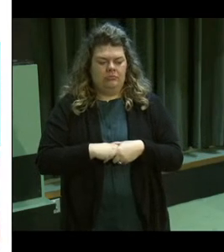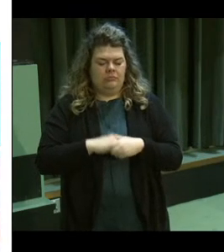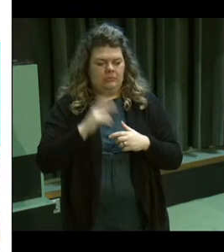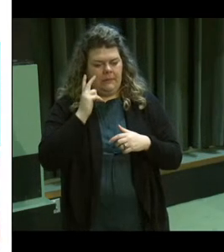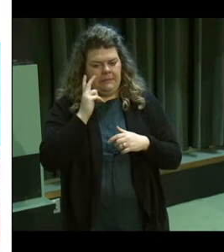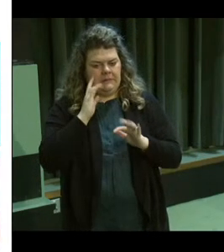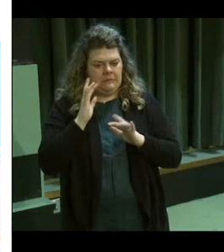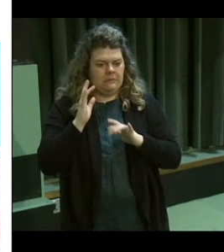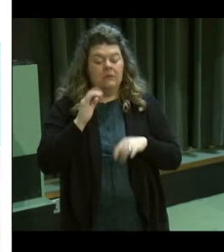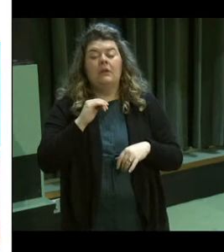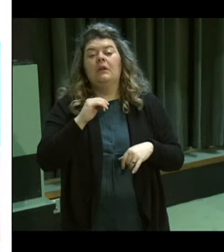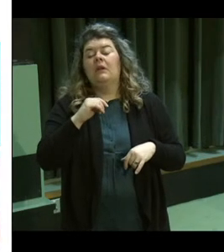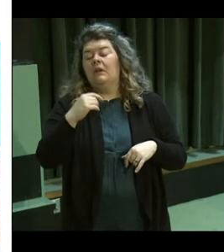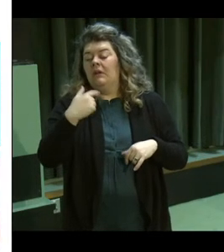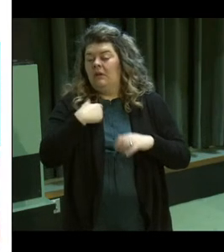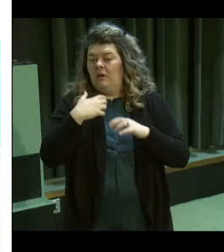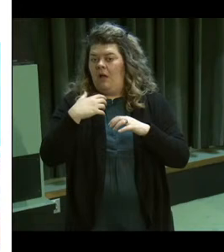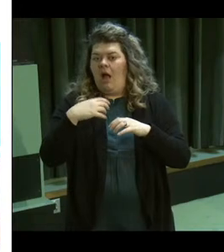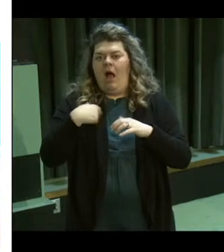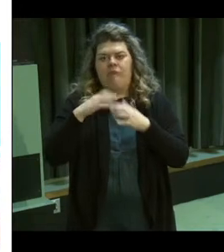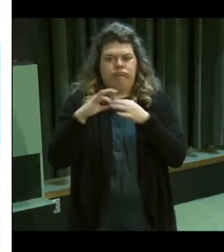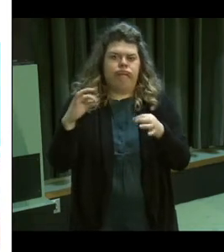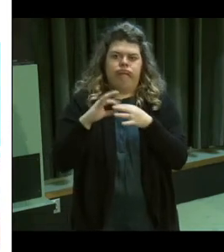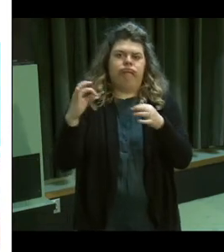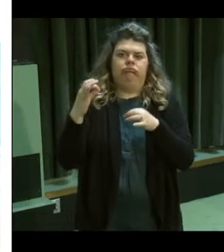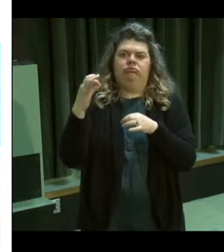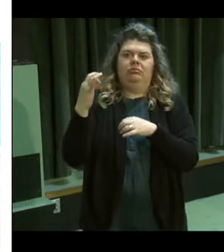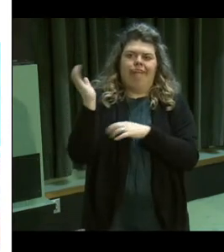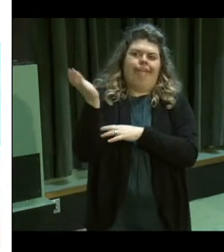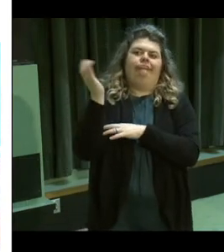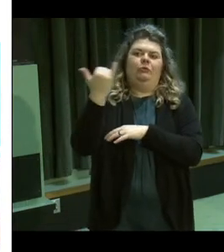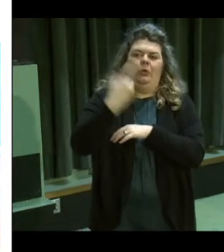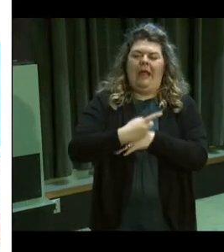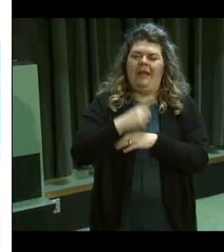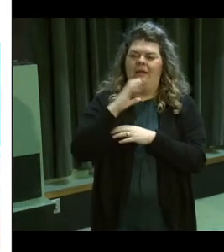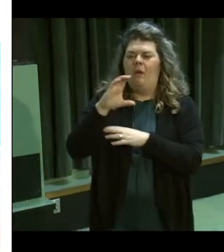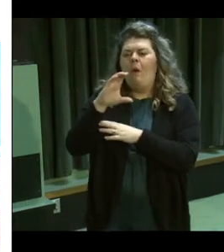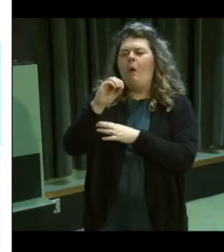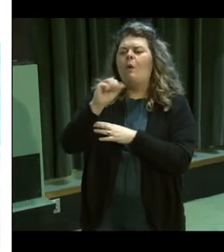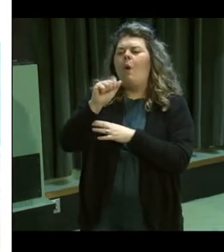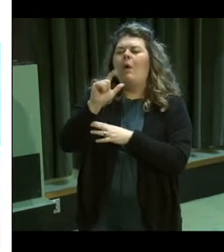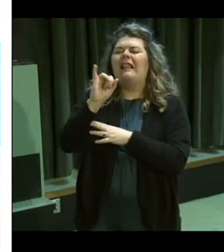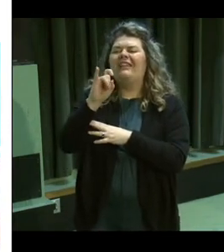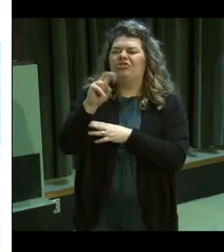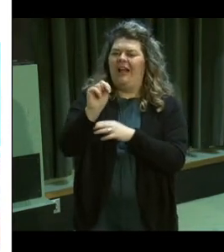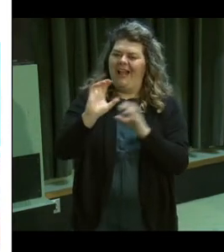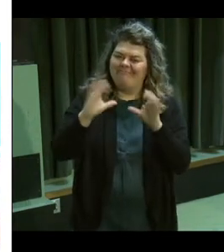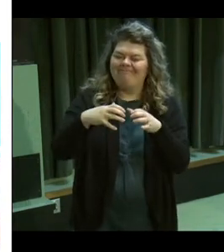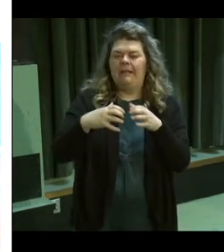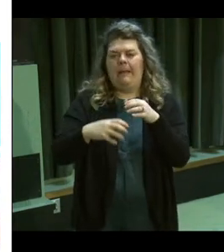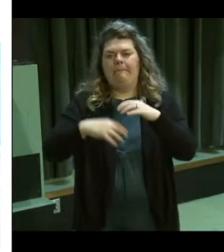then just I've talked about this